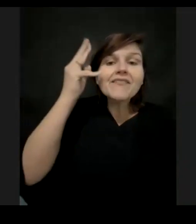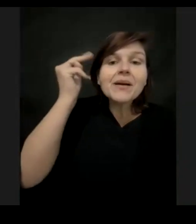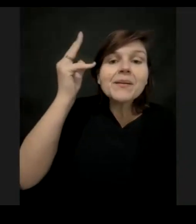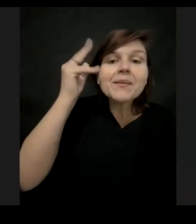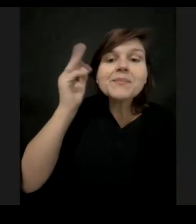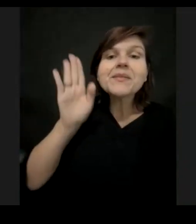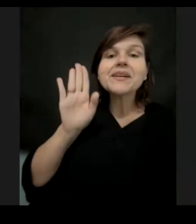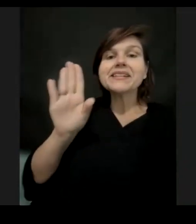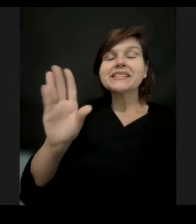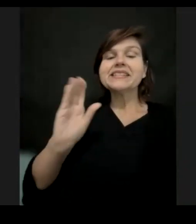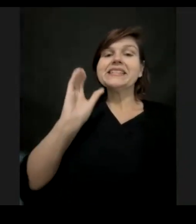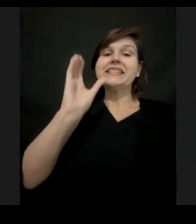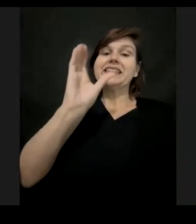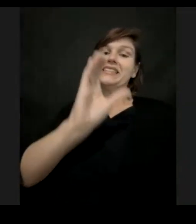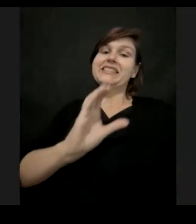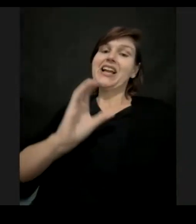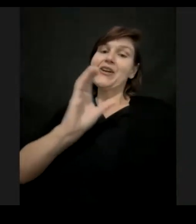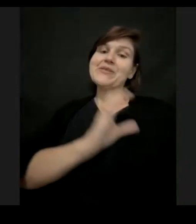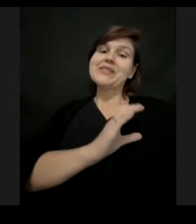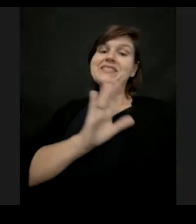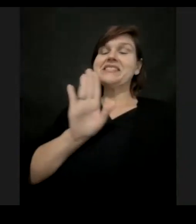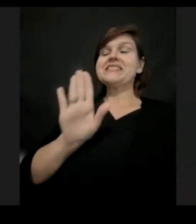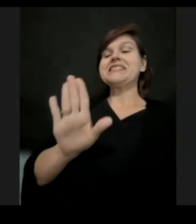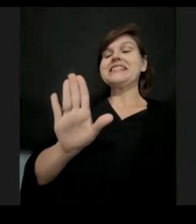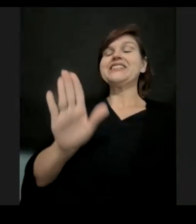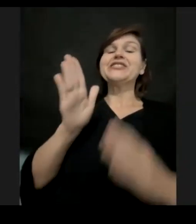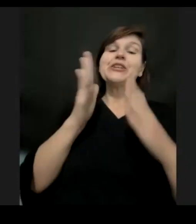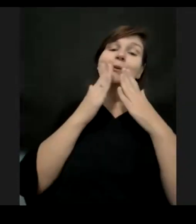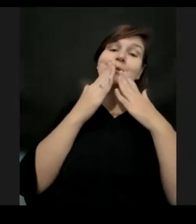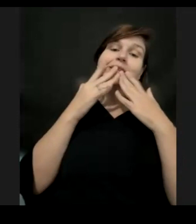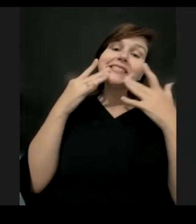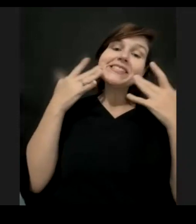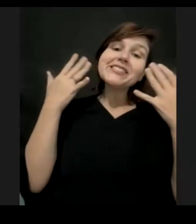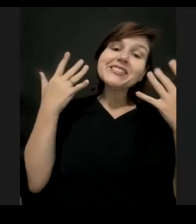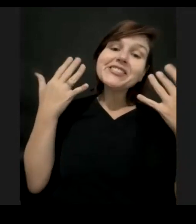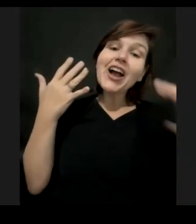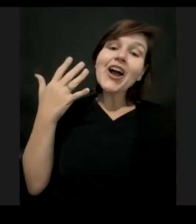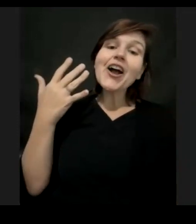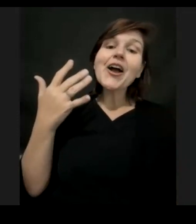He’s so charming. Time for adventure. Here we go.